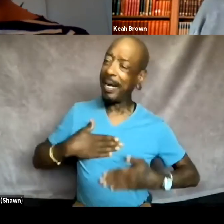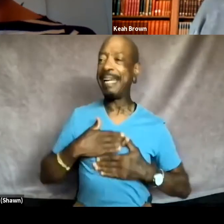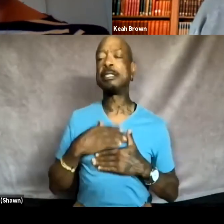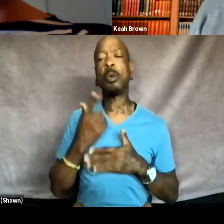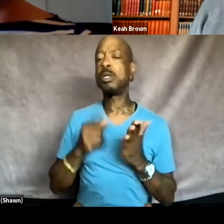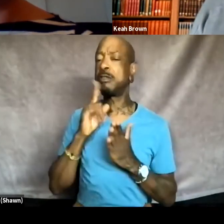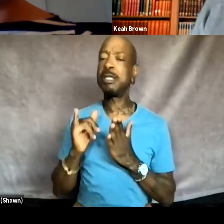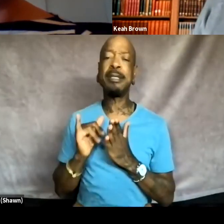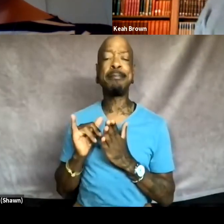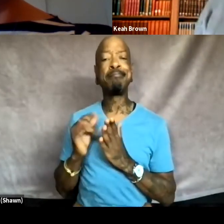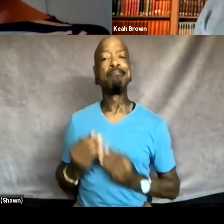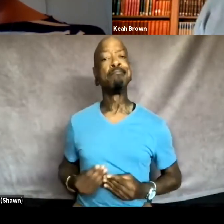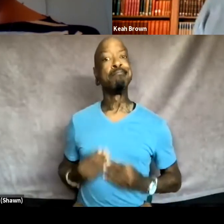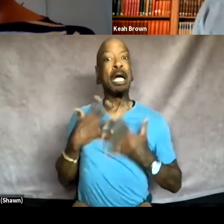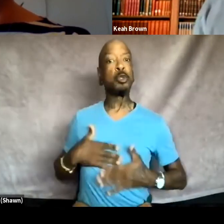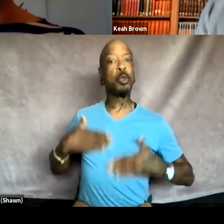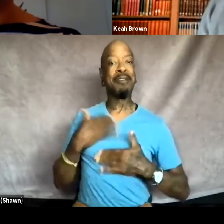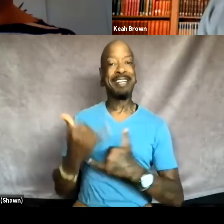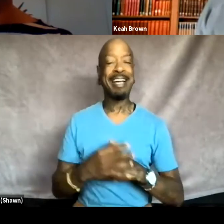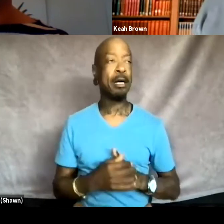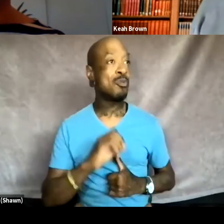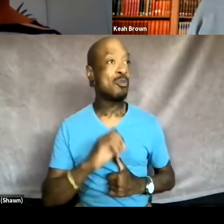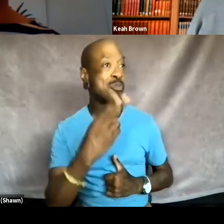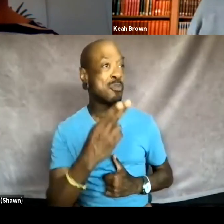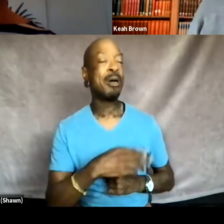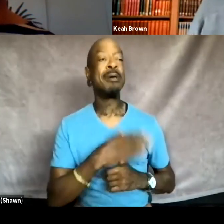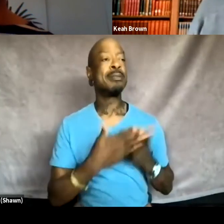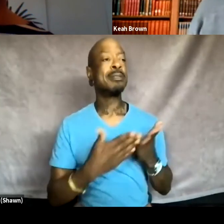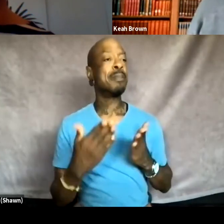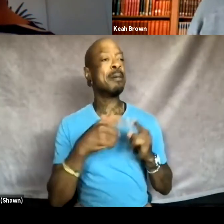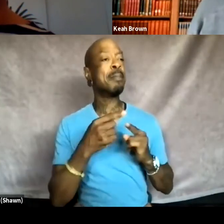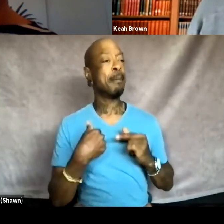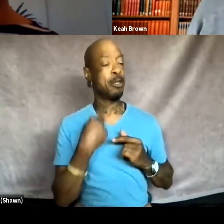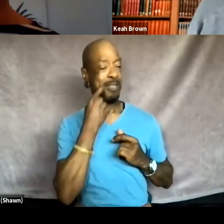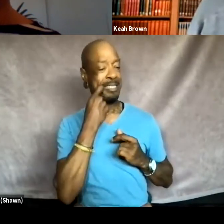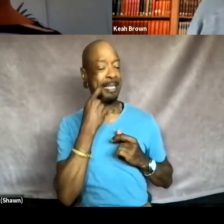Keah Brown: Oh well, something that brought me joy really recently and also sadness because